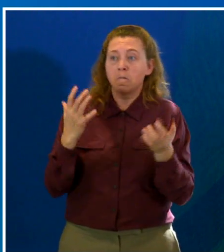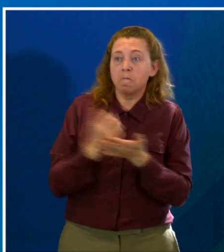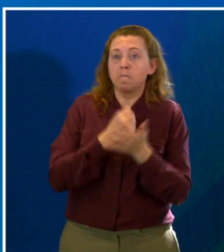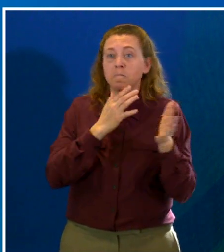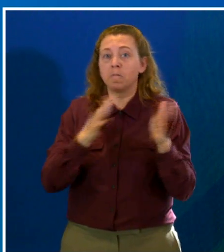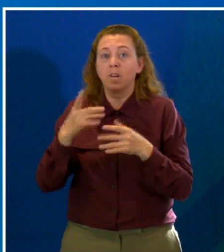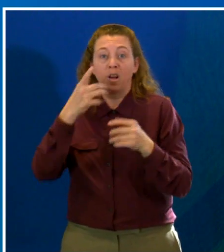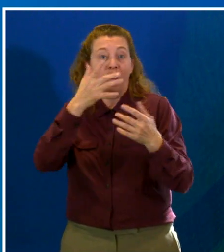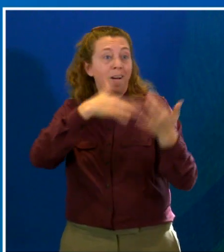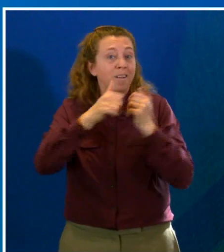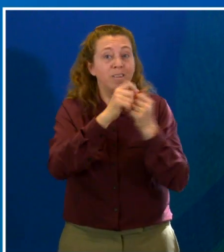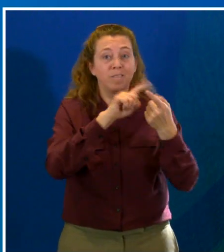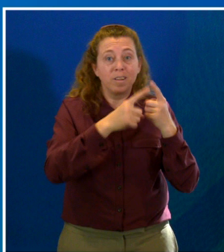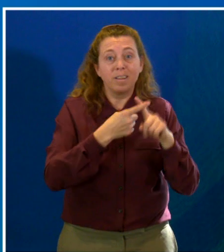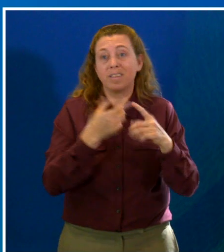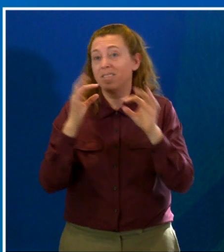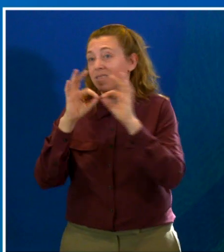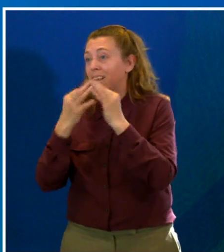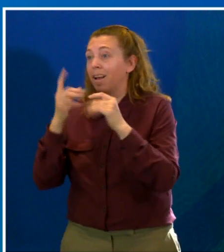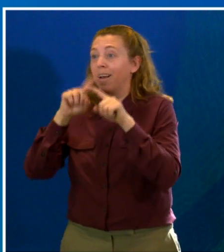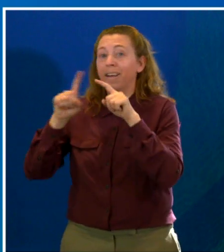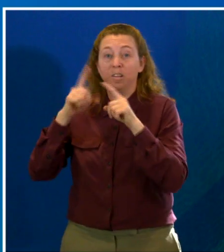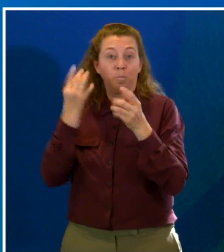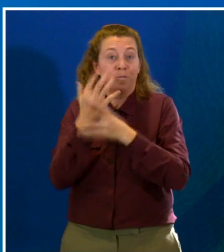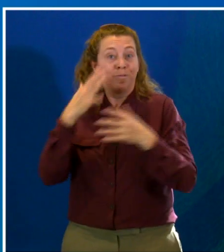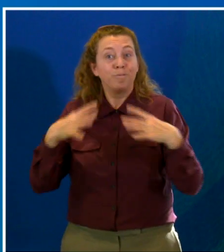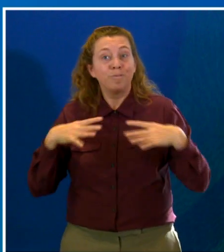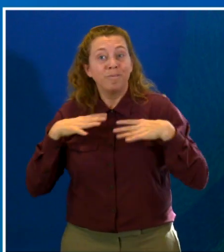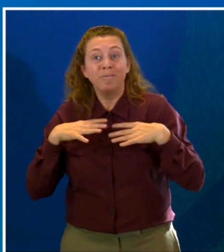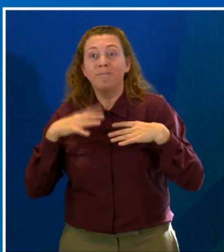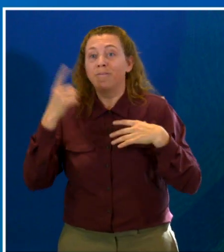Please remember to keep practicing the three W's, wash